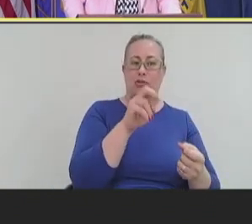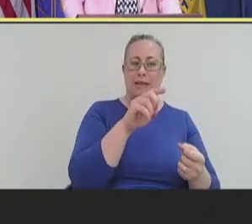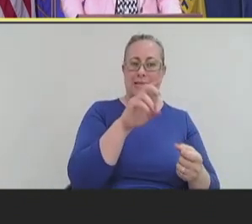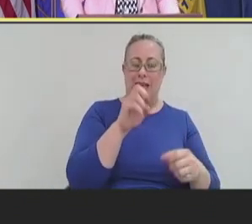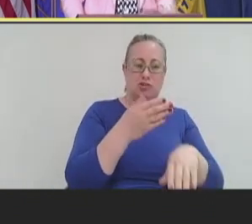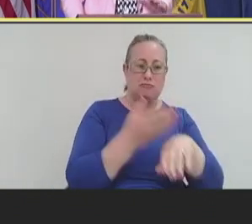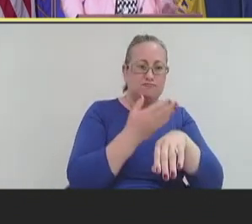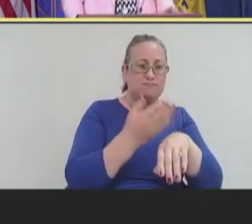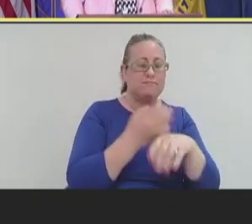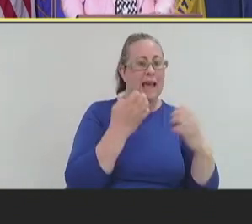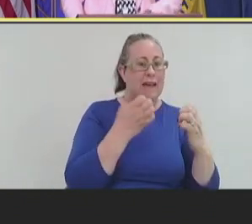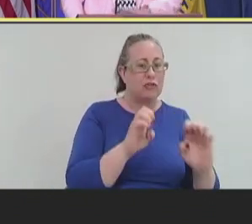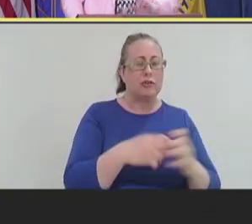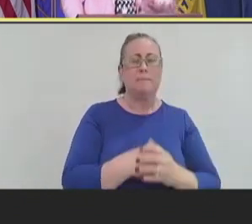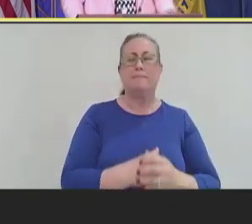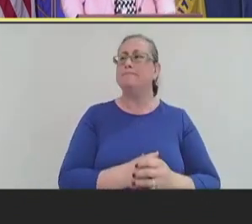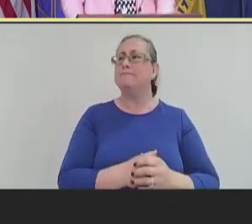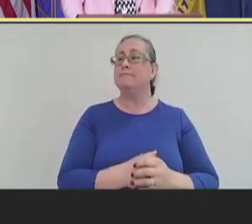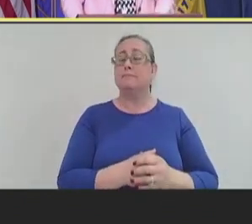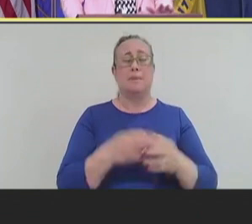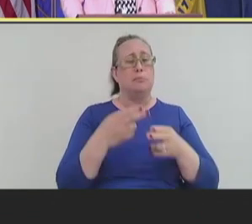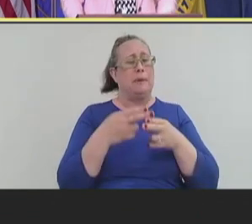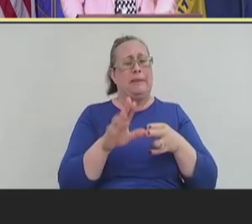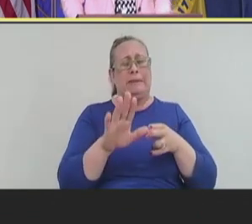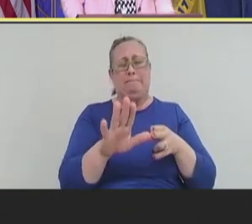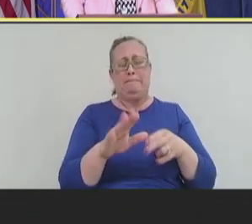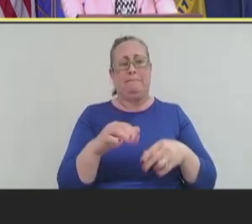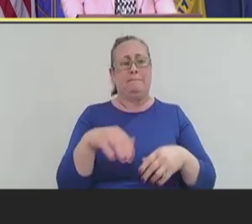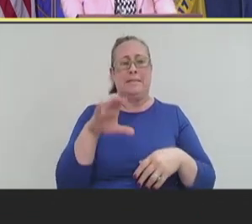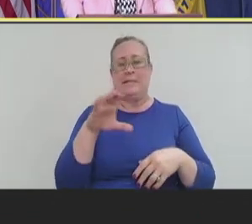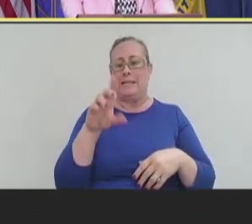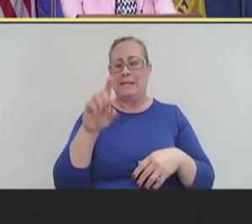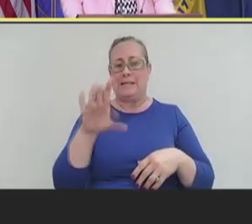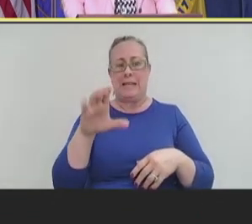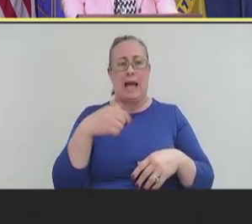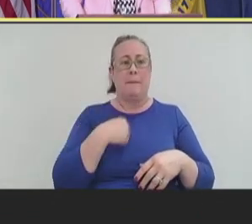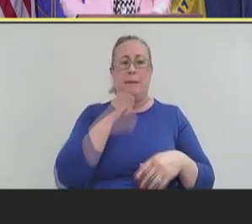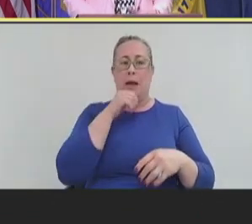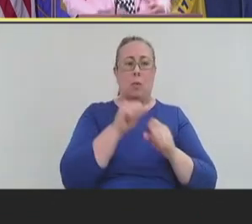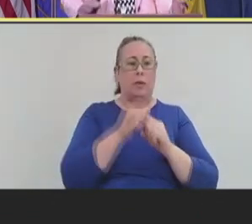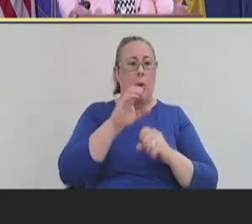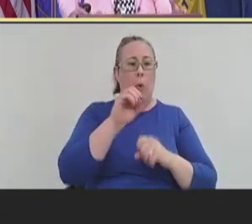And just very briefly, I am not CDC, I am not with ONC, but just to sort of paint the